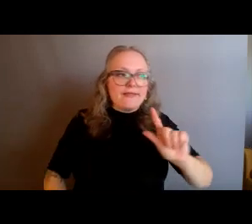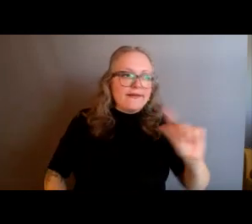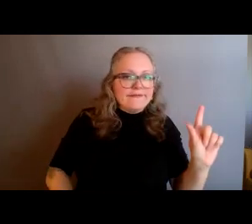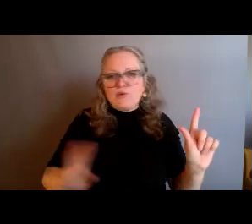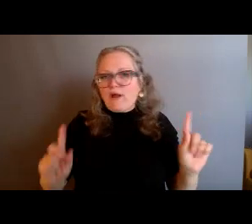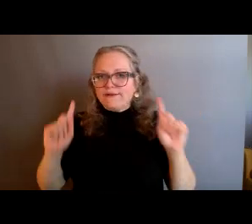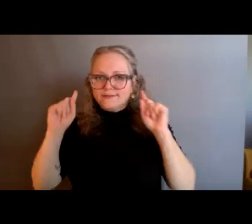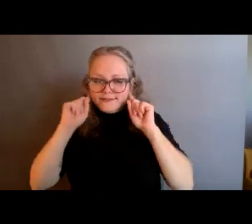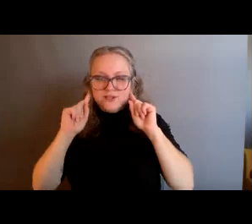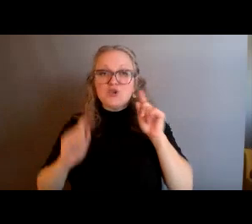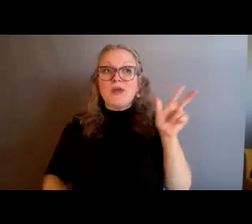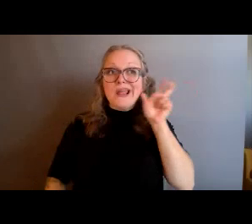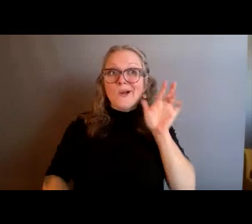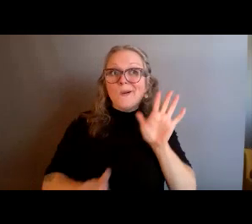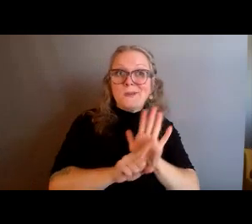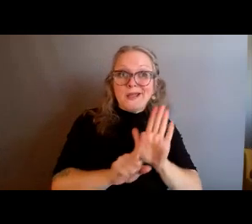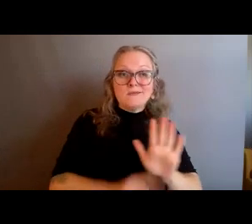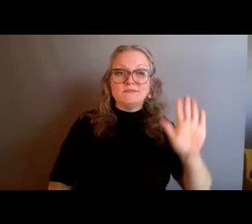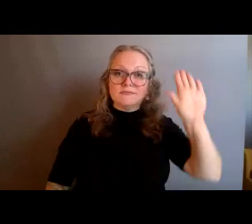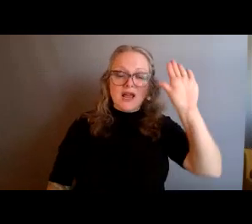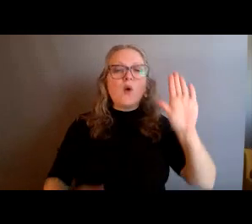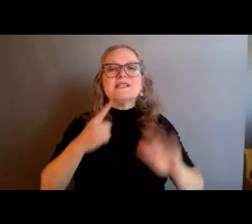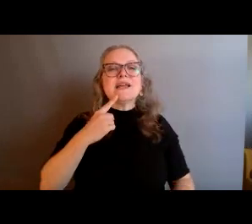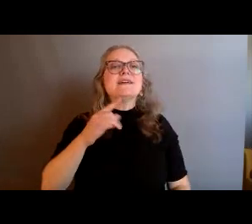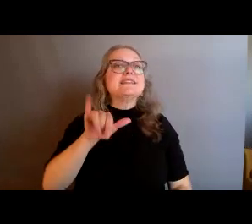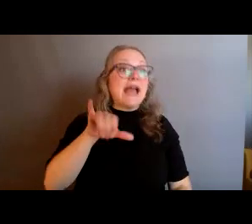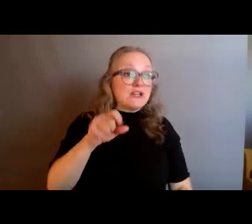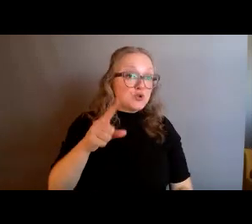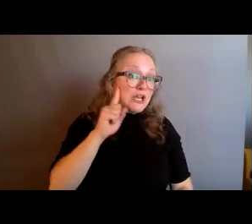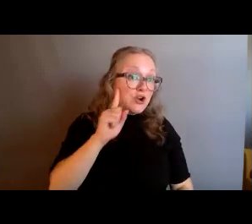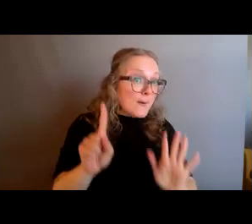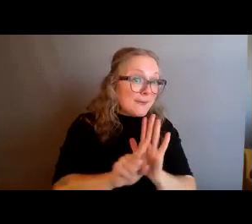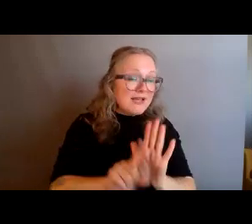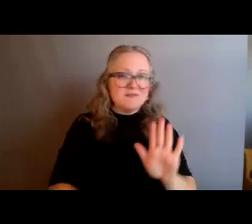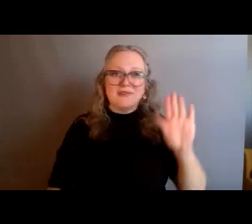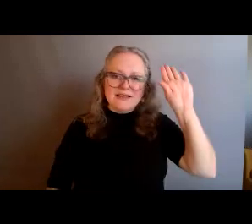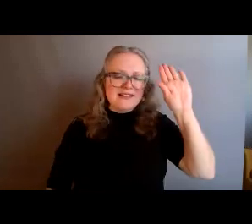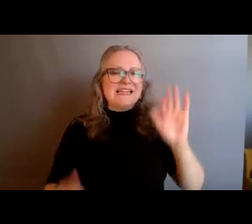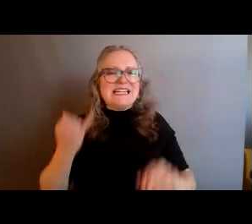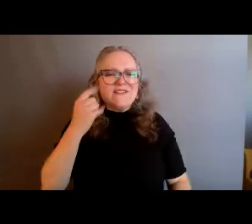going to. I'm going to say say yes. When you hear the beep, even if you barely hear it.